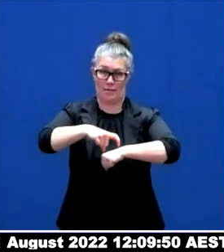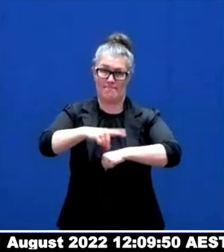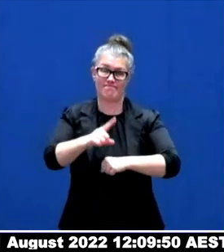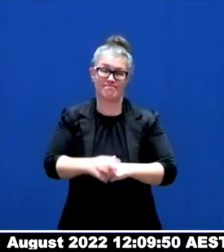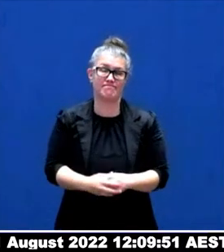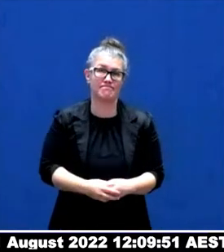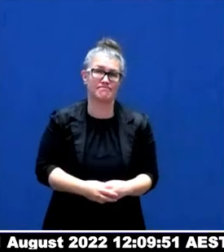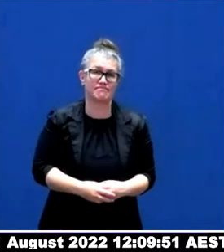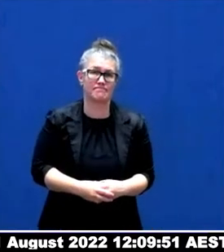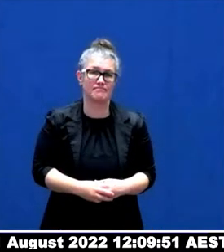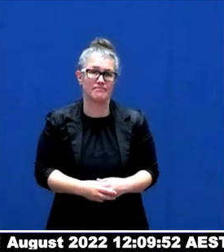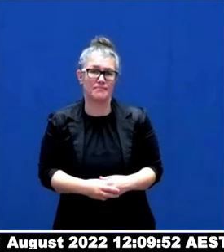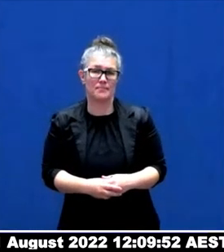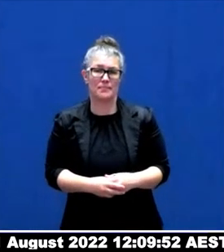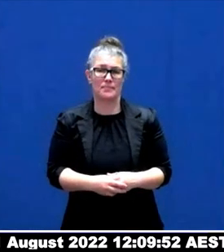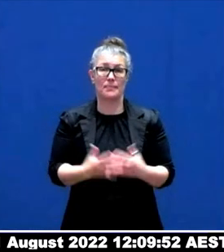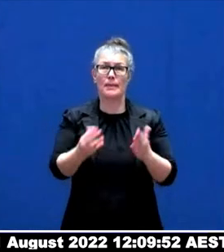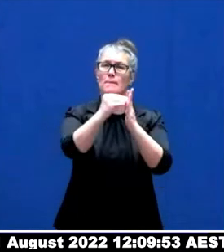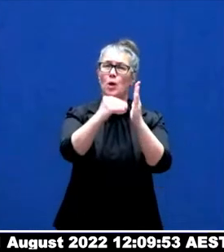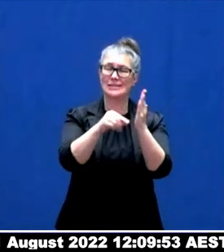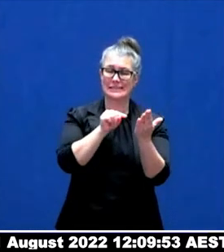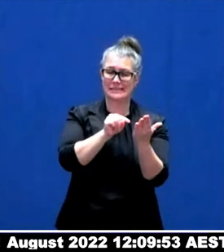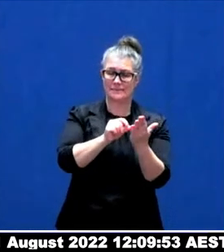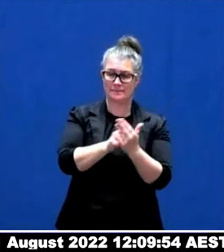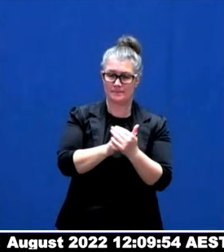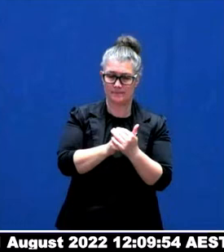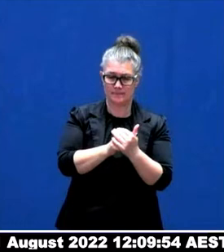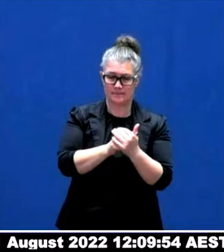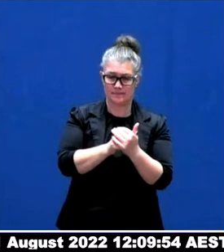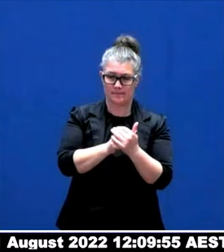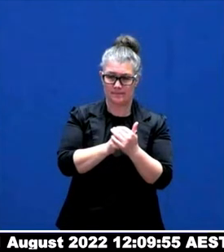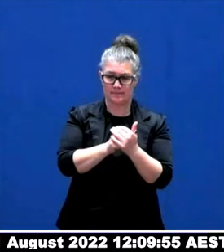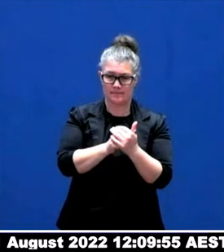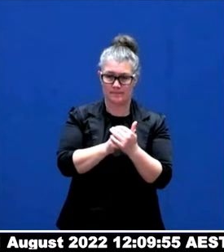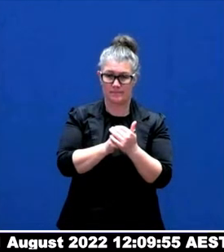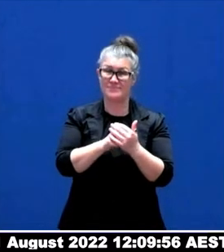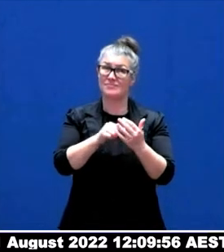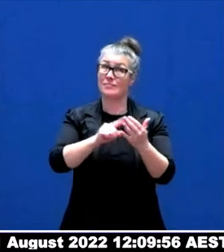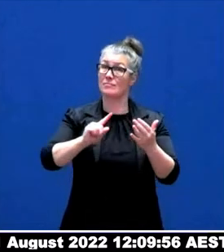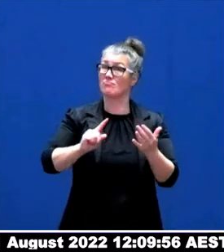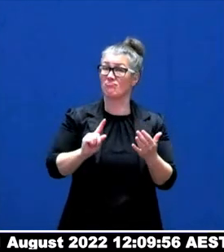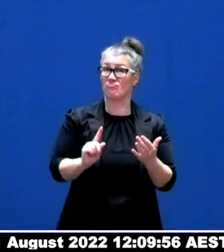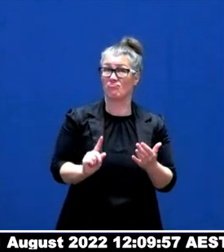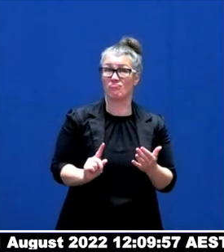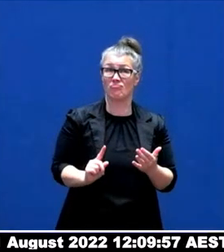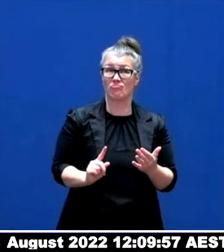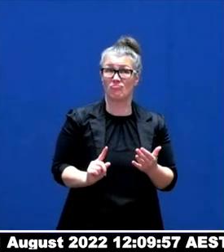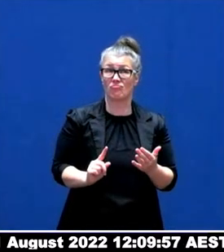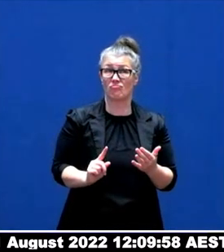But the Policy - would the Policy be the first place that somebody who might want to